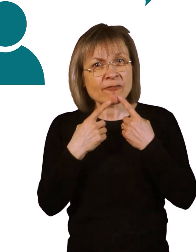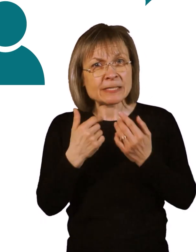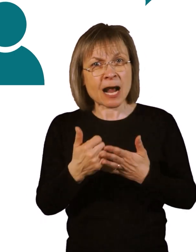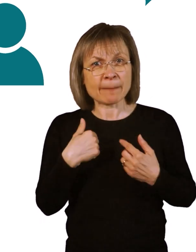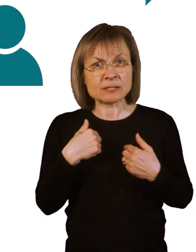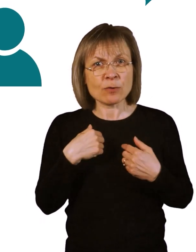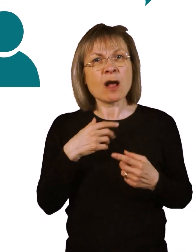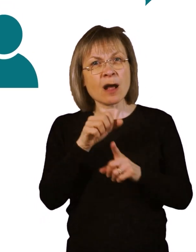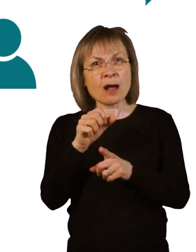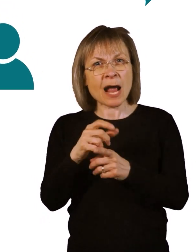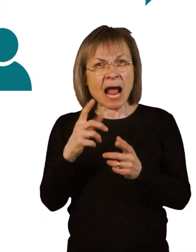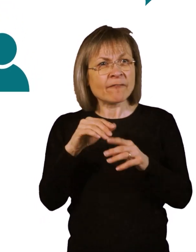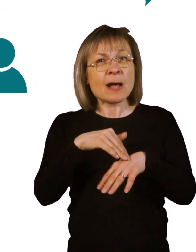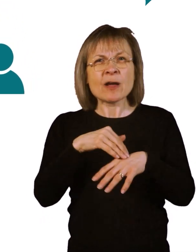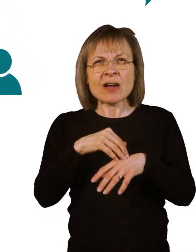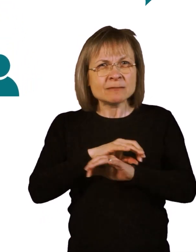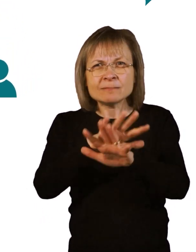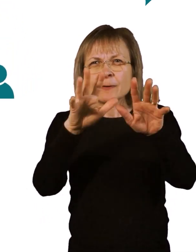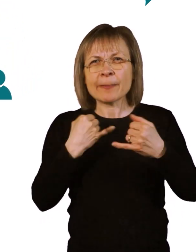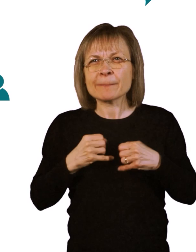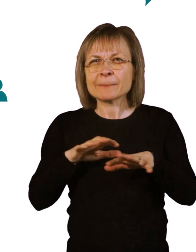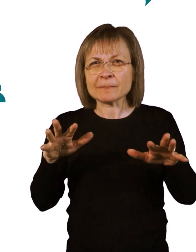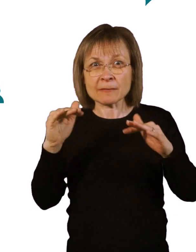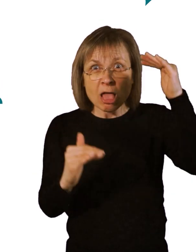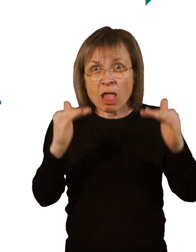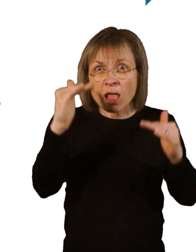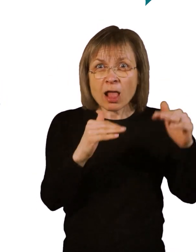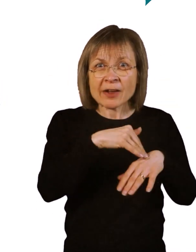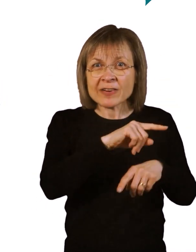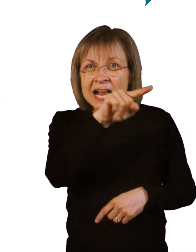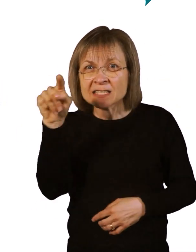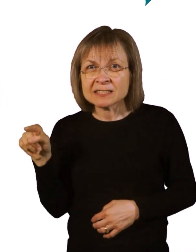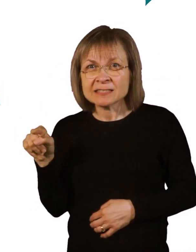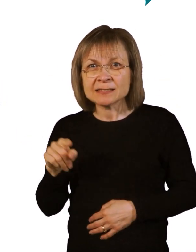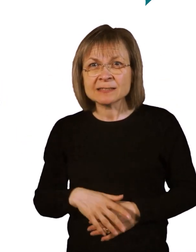This information will help us identify any disproportionate or unequal impacts of the pandemic.